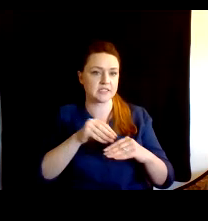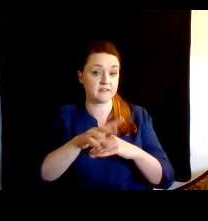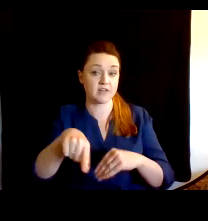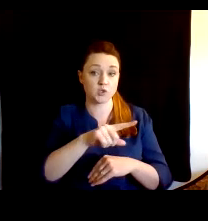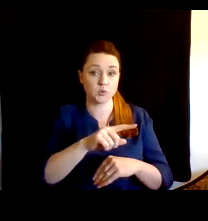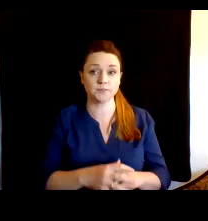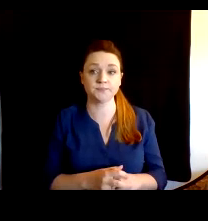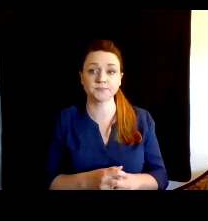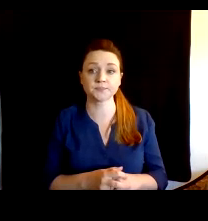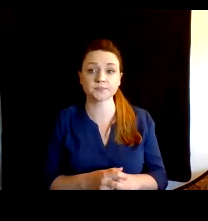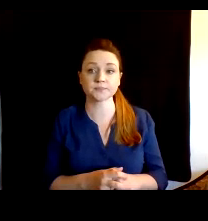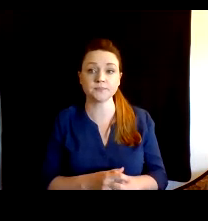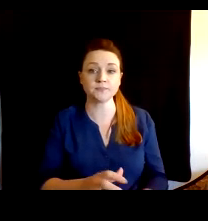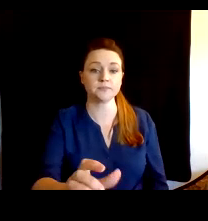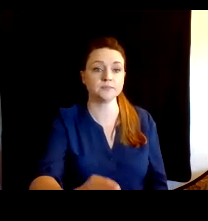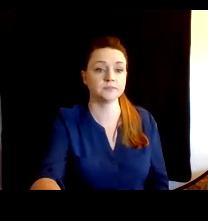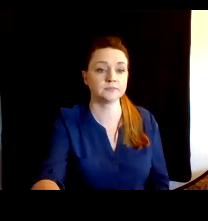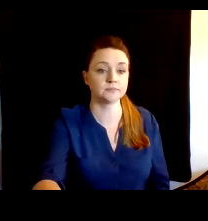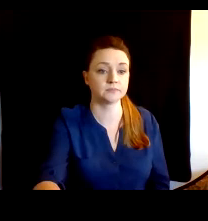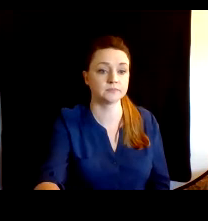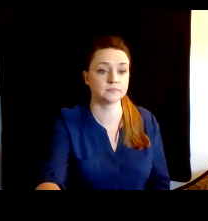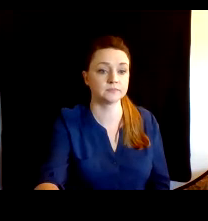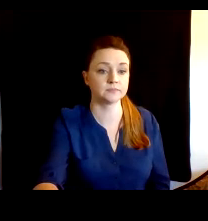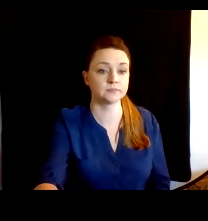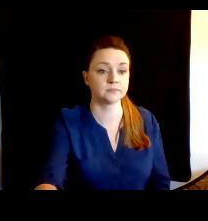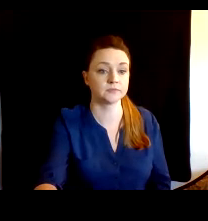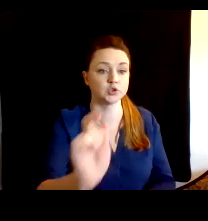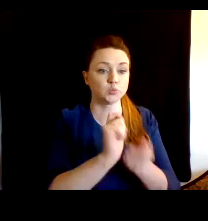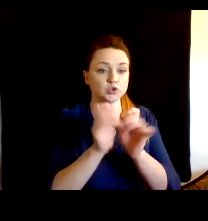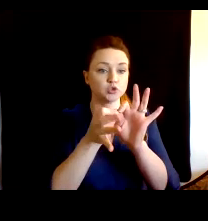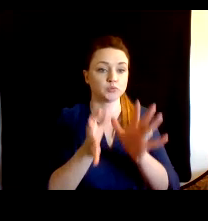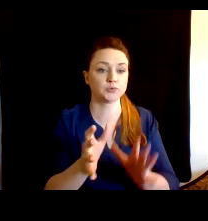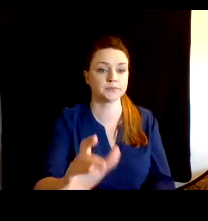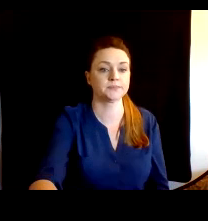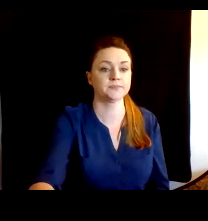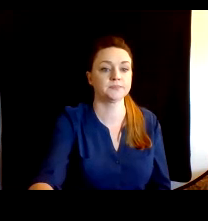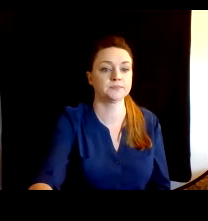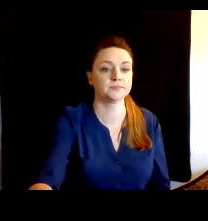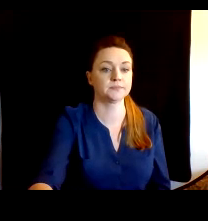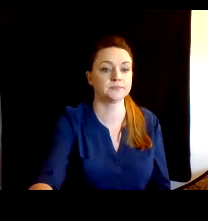So, I just wanted to focus on the types of trauma. And I wanted to acknowledge that for all my public health and my mental health folks that are on the line,